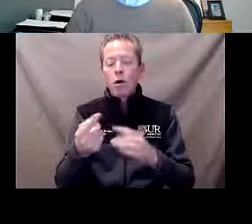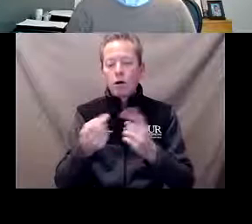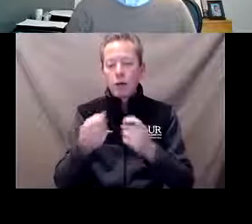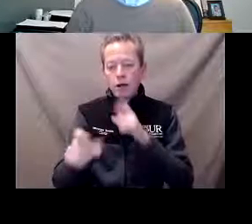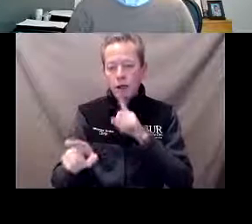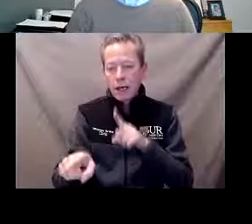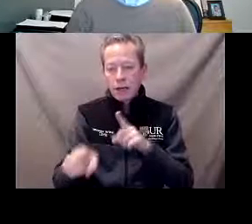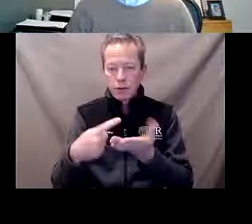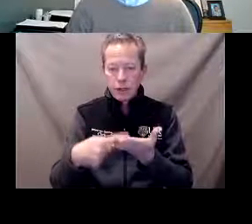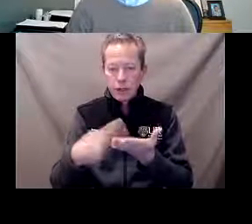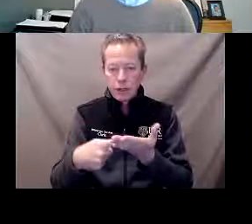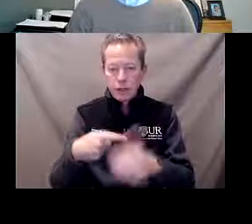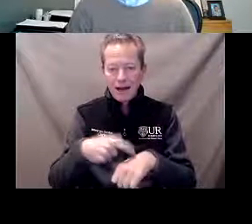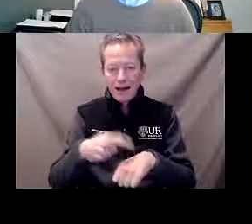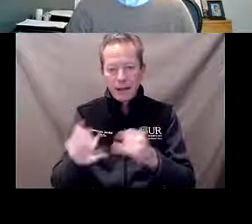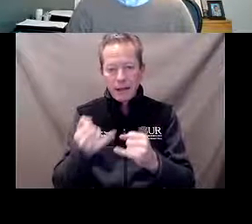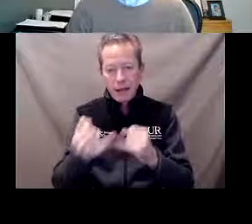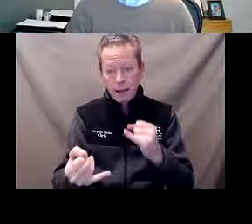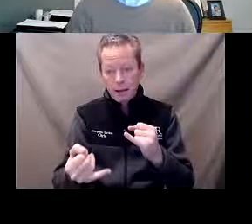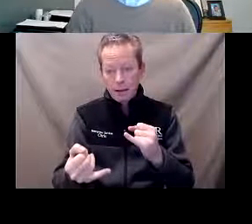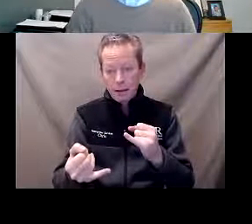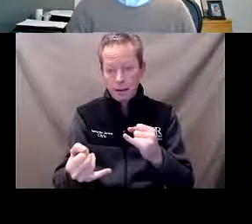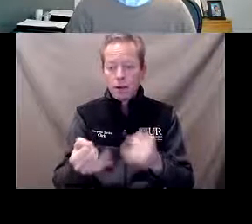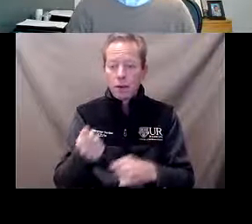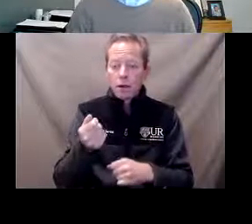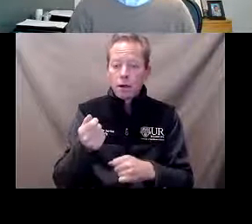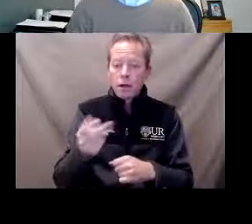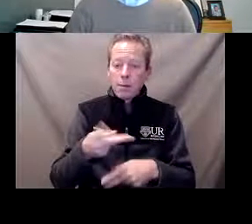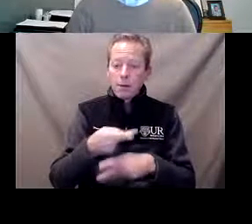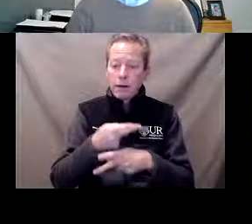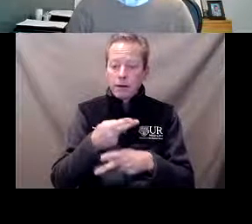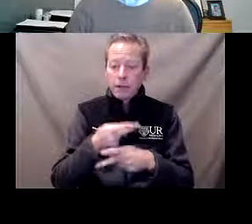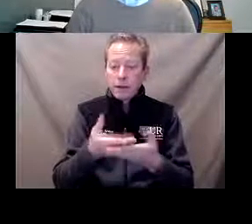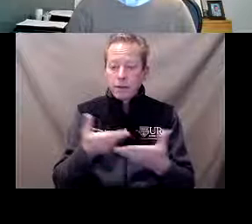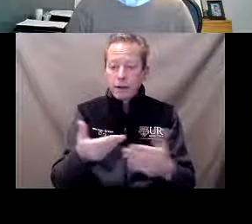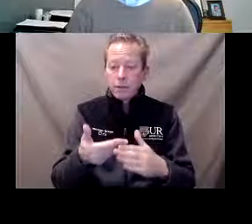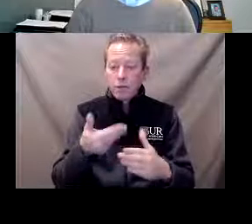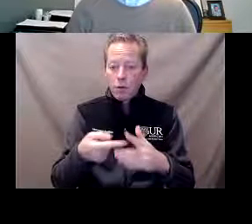discussion period at the end. just a couple of housekeeping items before we get started. There